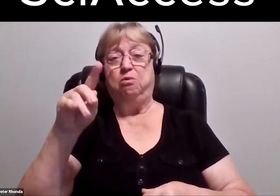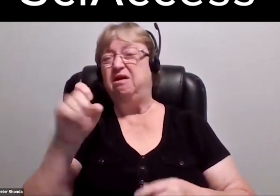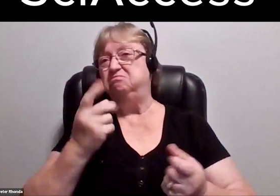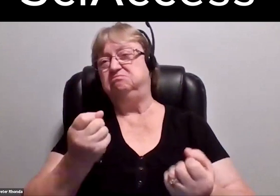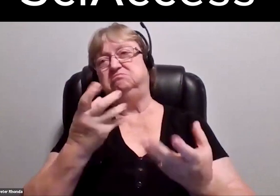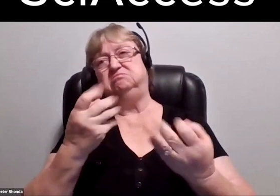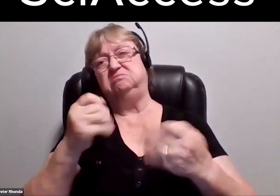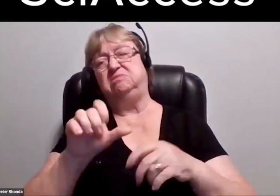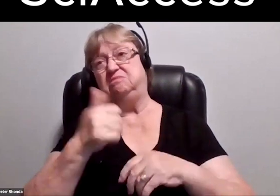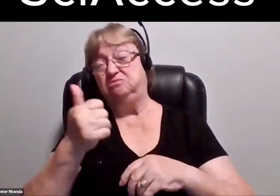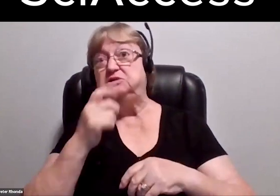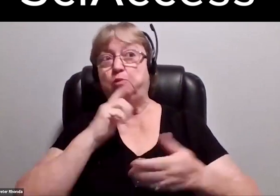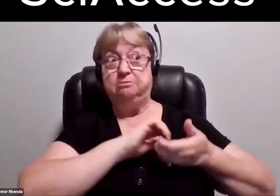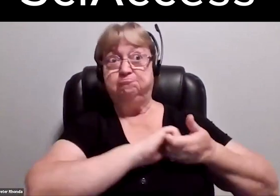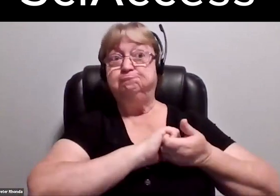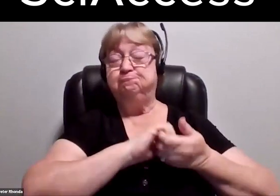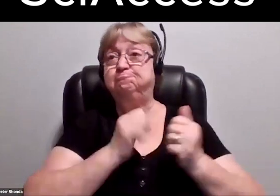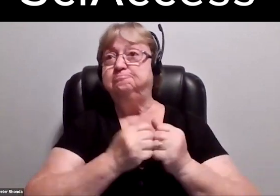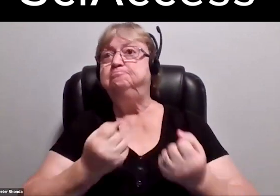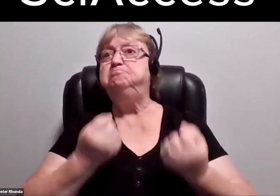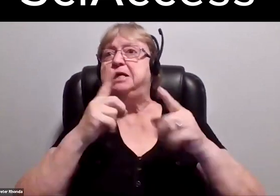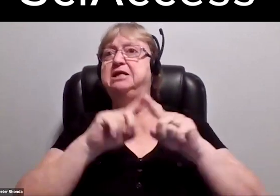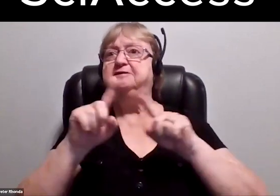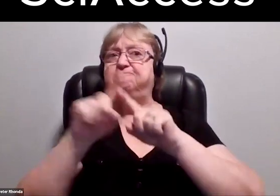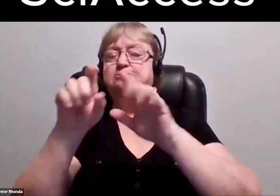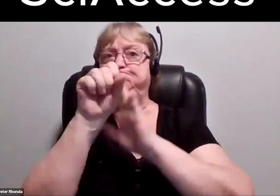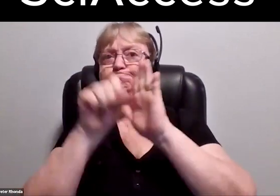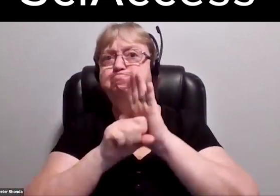for the blind and schools for the blind around the country.